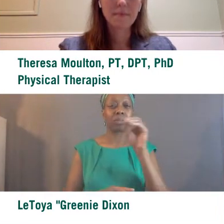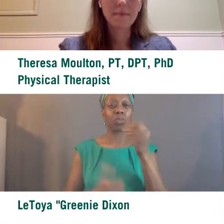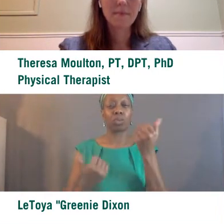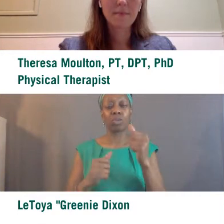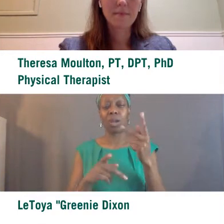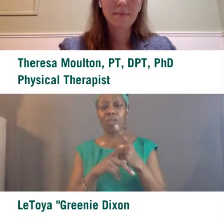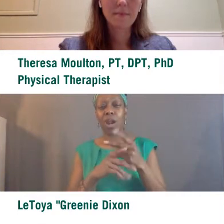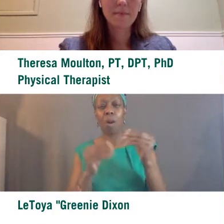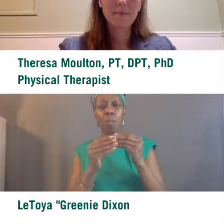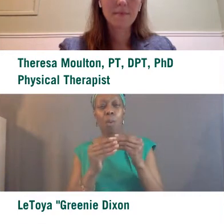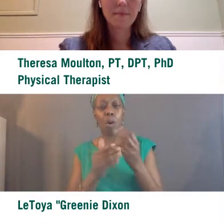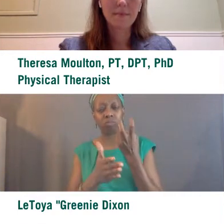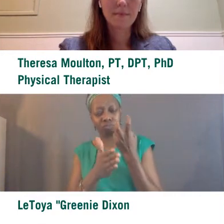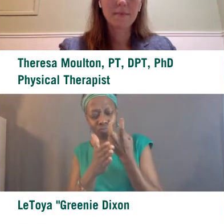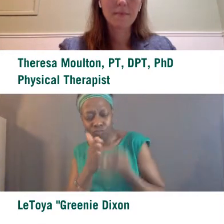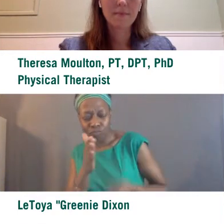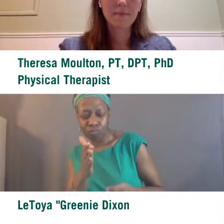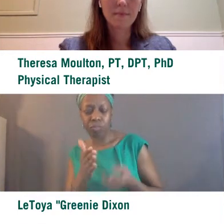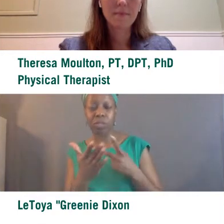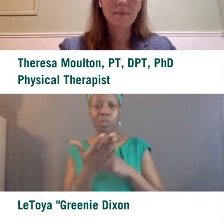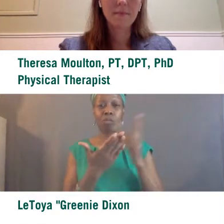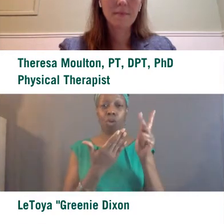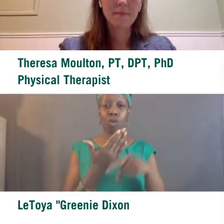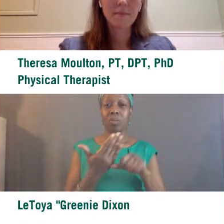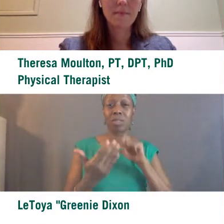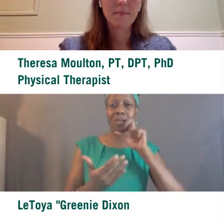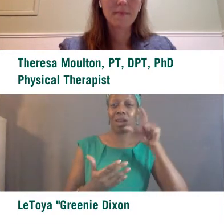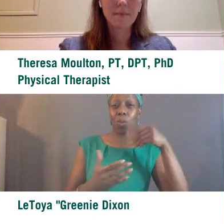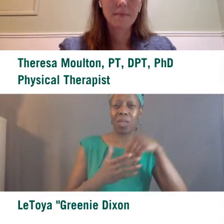And not just in motor, but in speech and language.